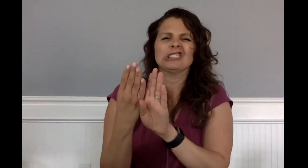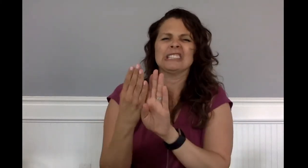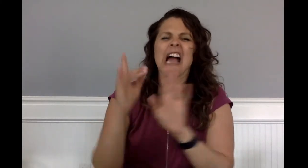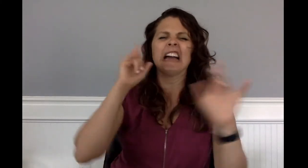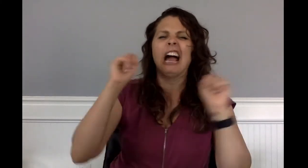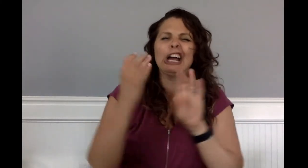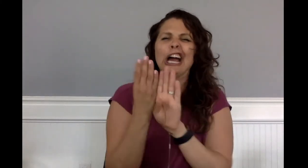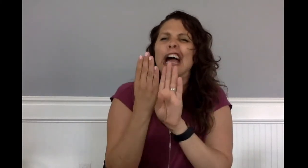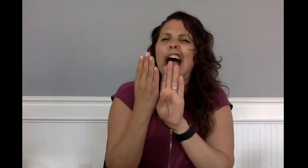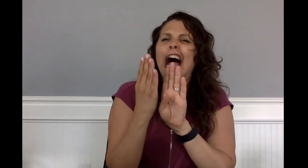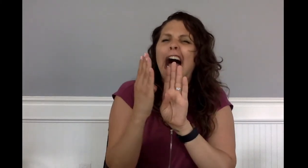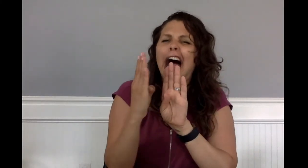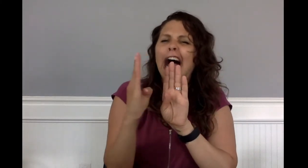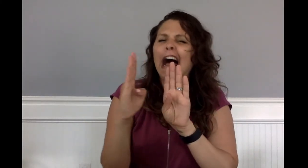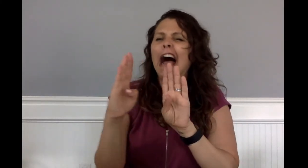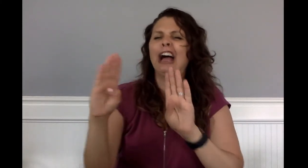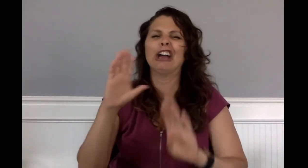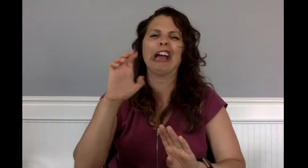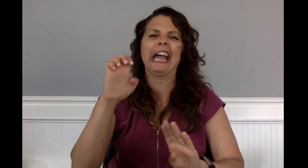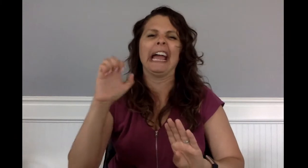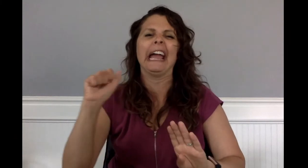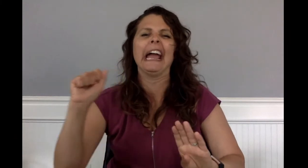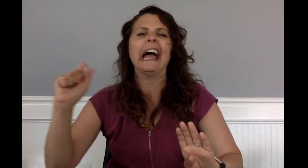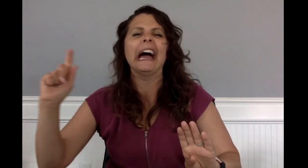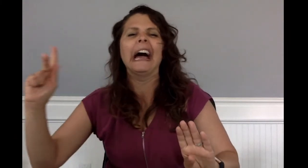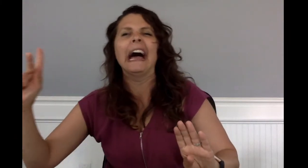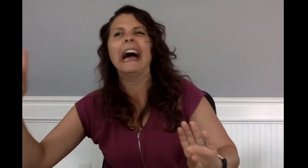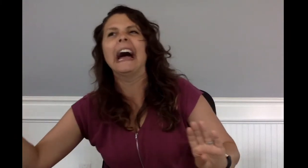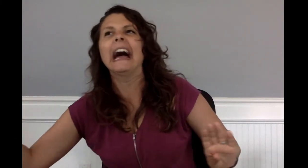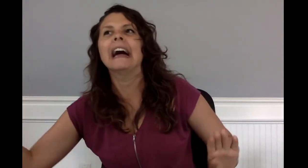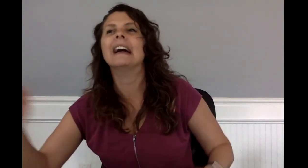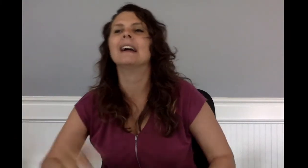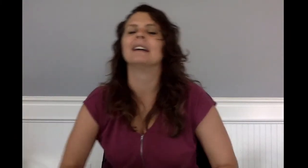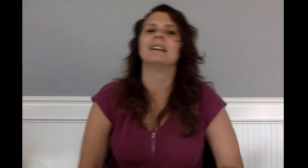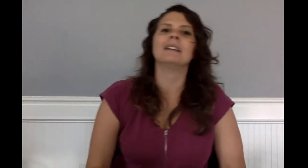The door opened with a loud creeeeeaaak.